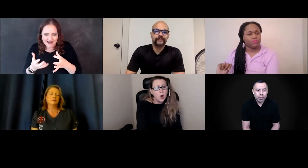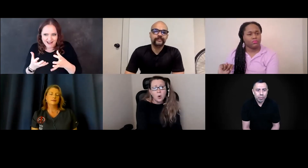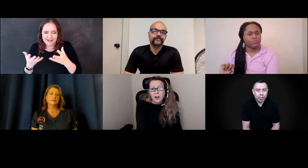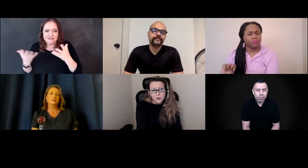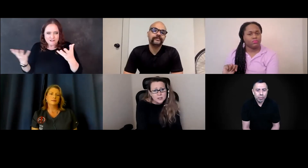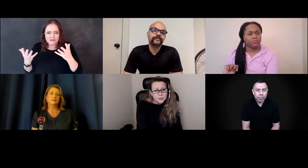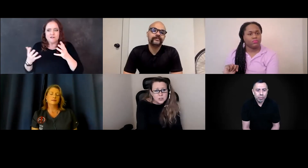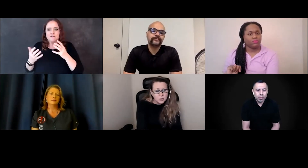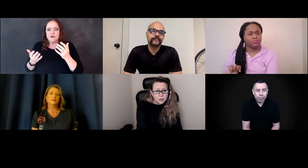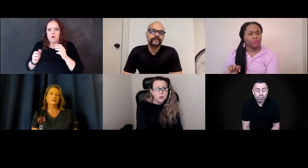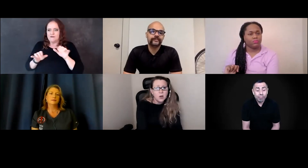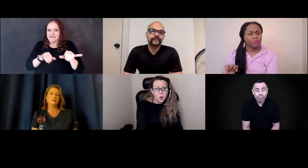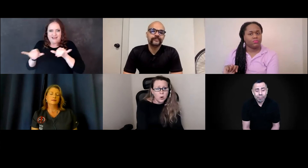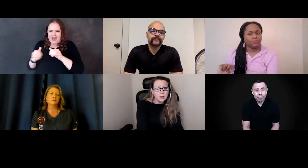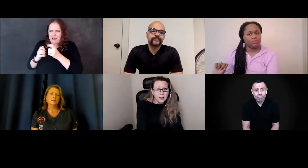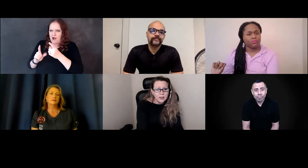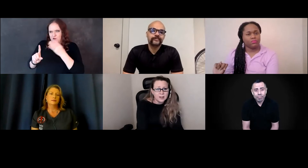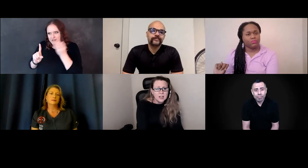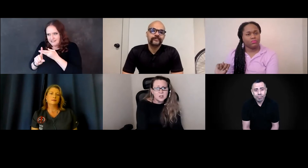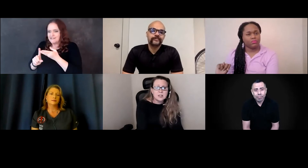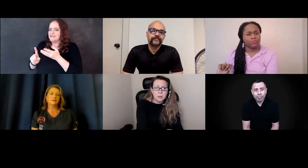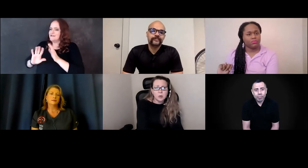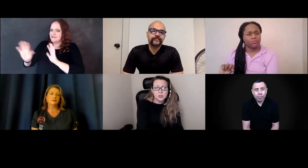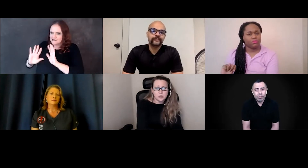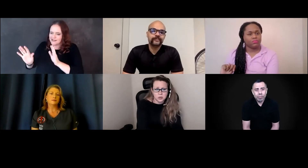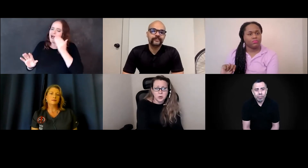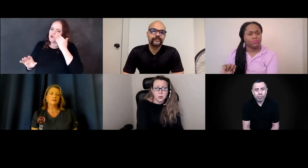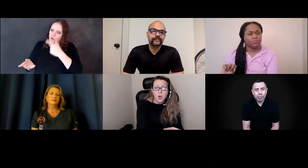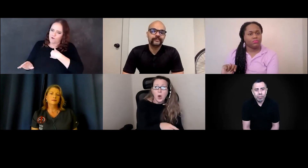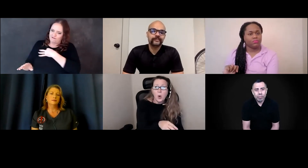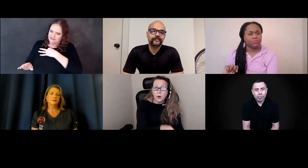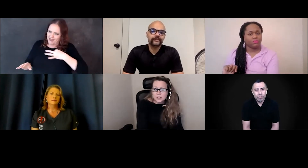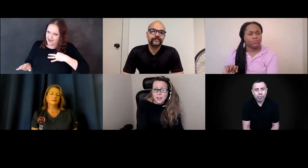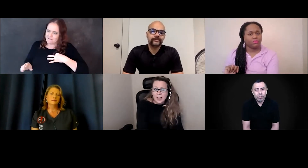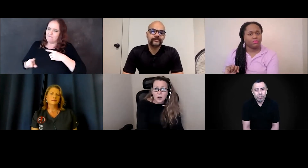Or every deaf student or client. So the same holds true, what do you say, how do you convince them, okay I understand you